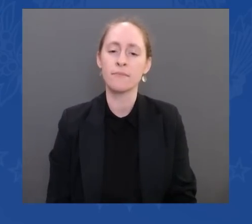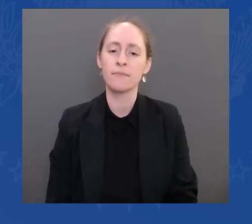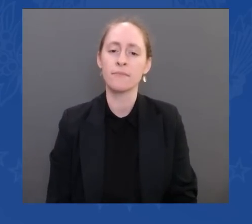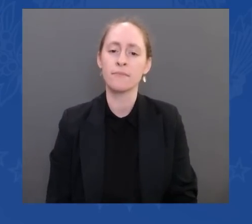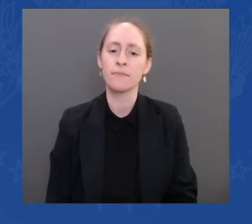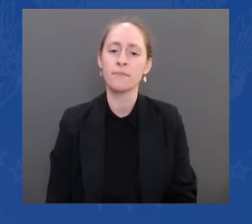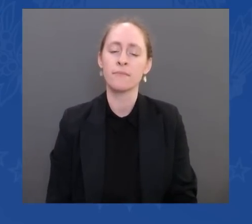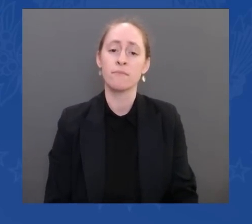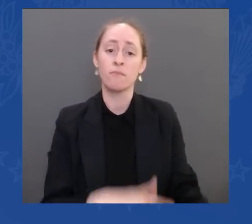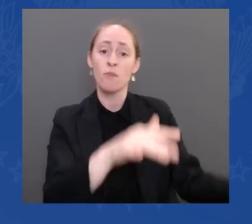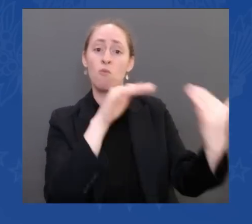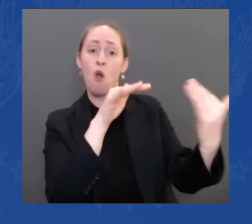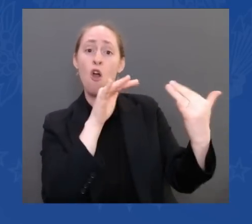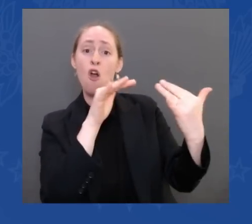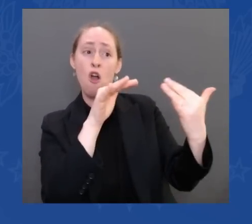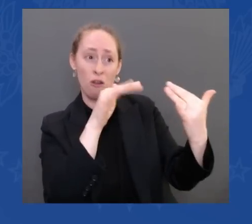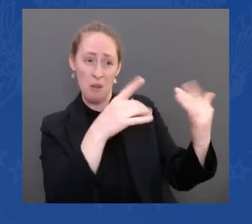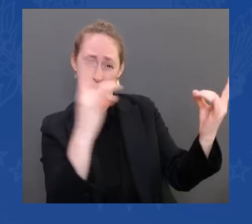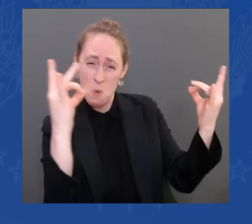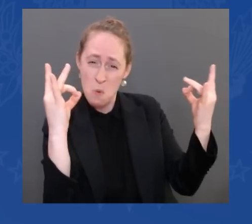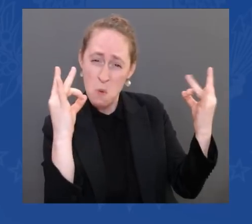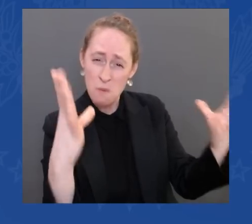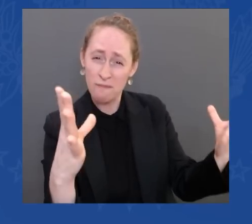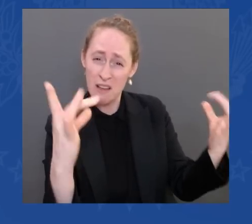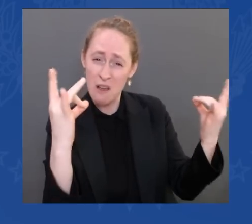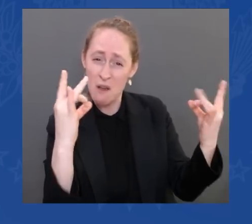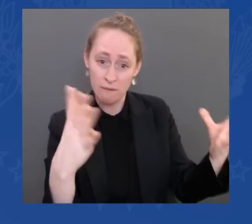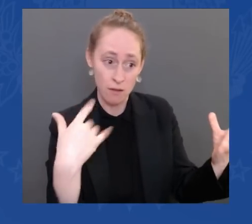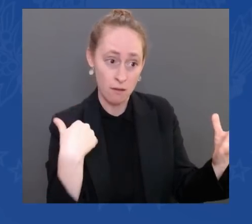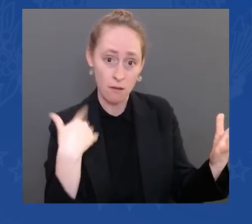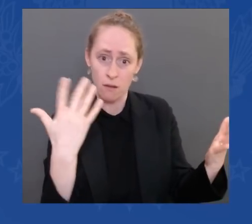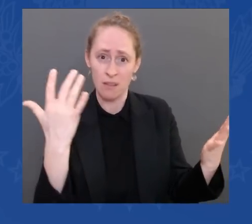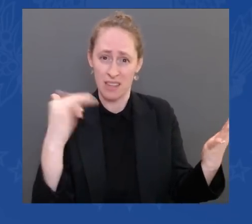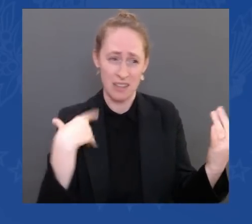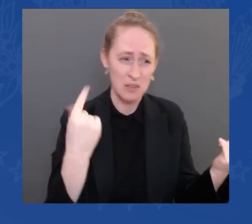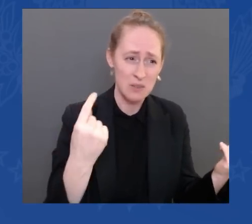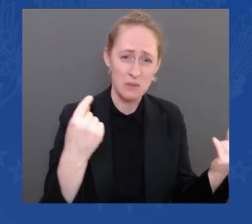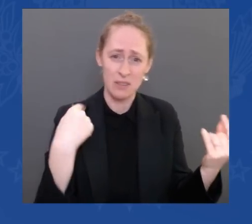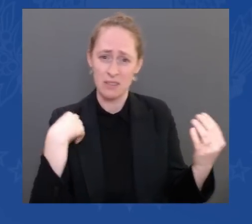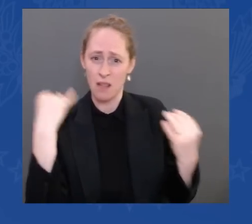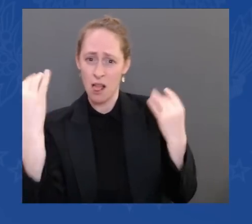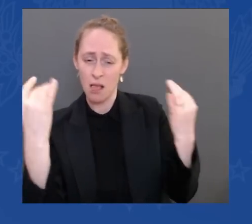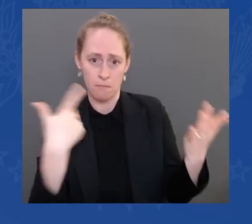And, quite frankly, they're making fools of the Russian military in many instances.